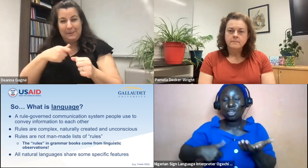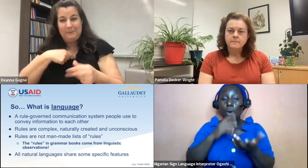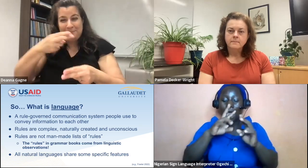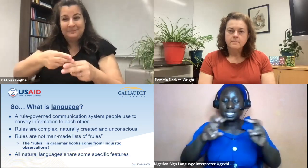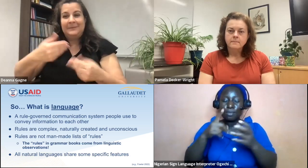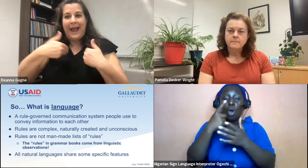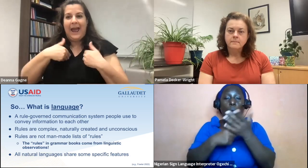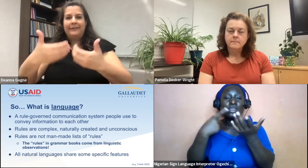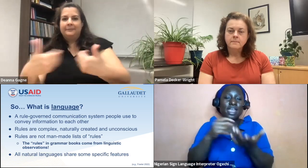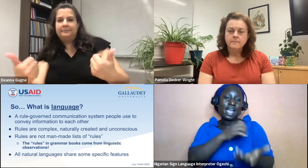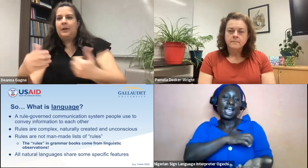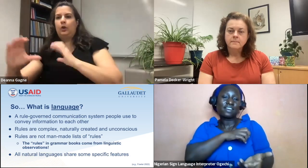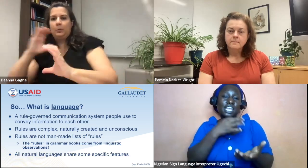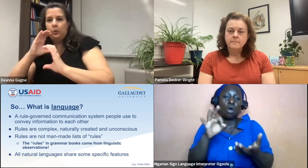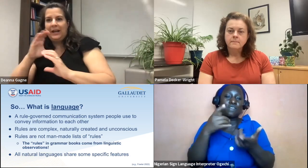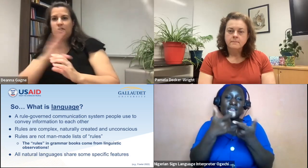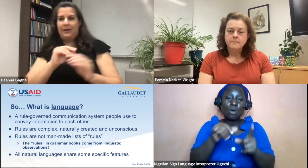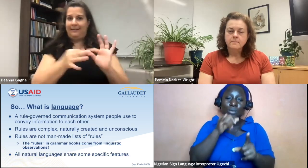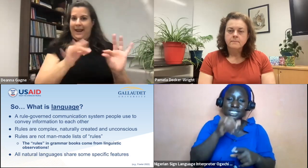And remember, we talked to linguistics.